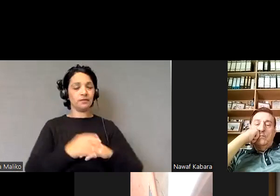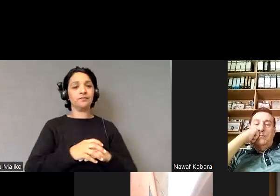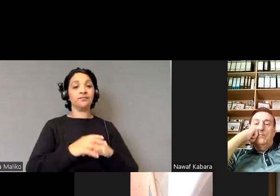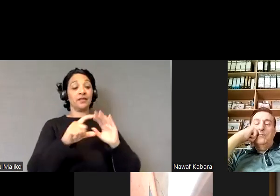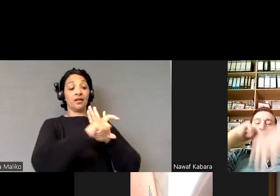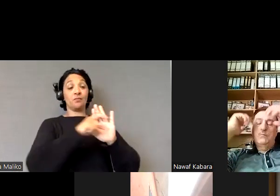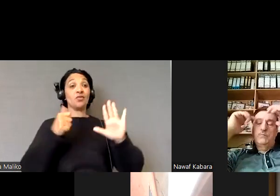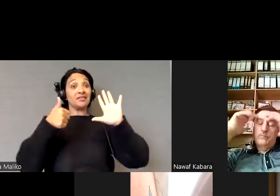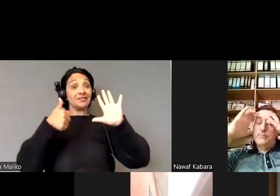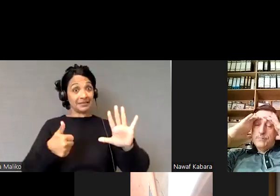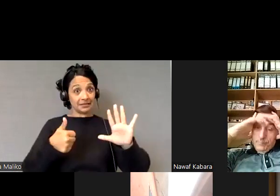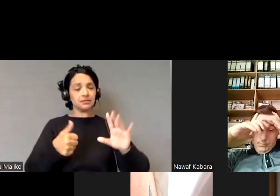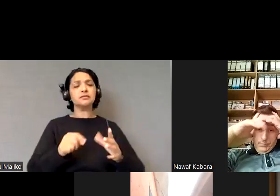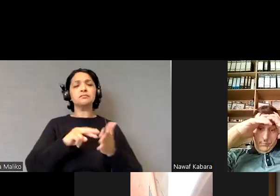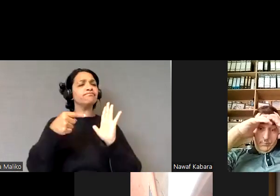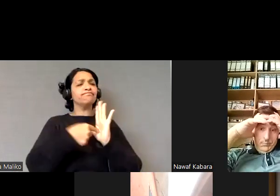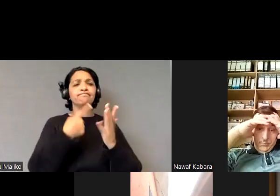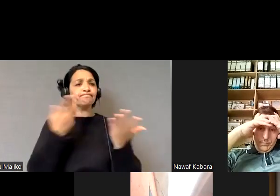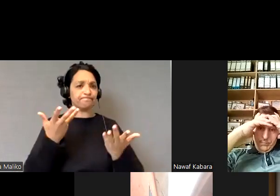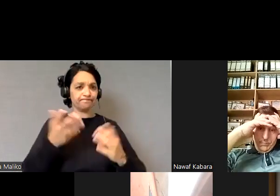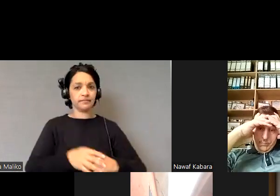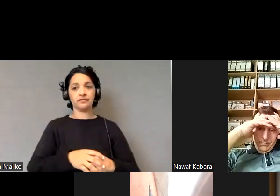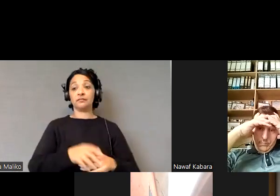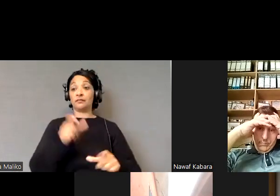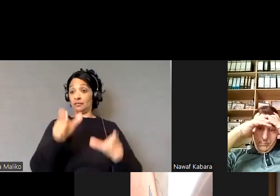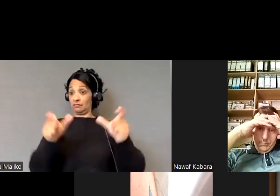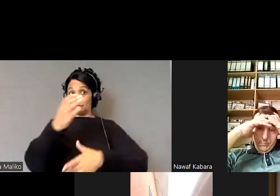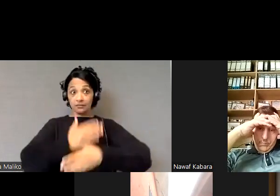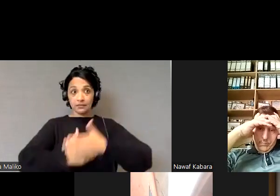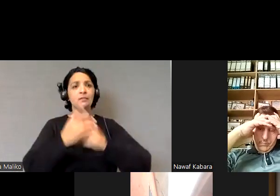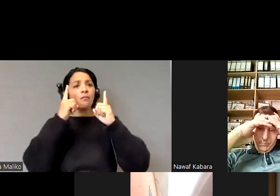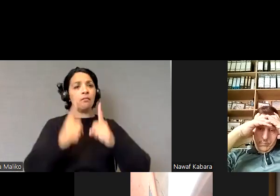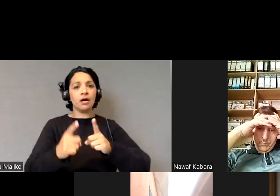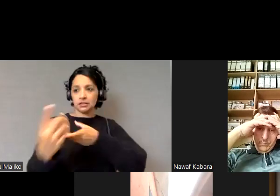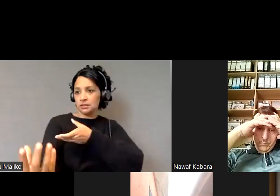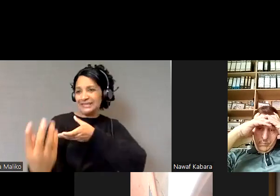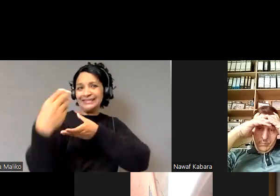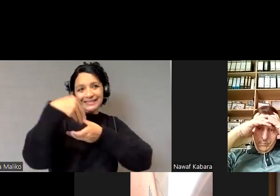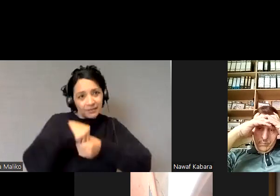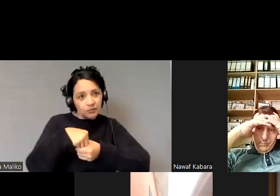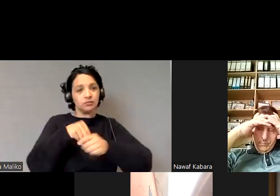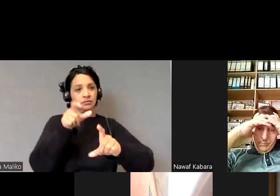the meaningful participation and representation of persons with disabilities including their